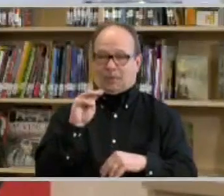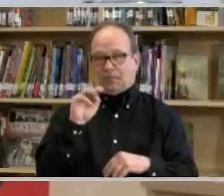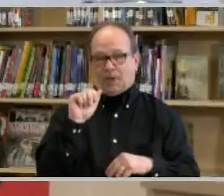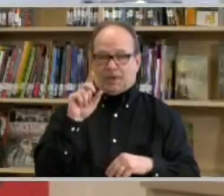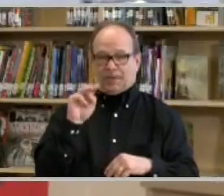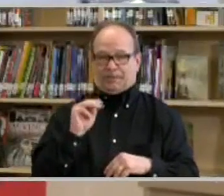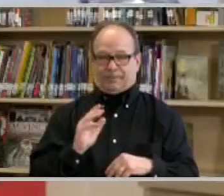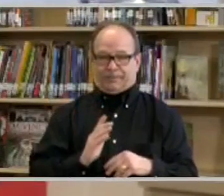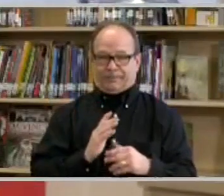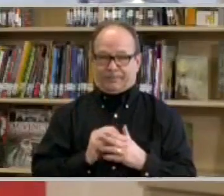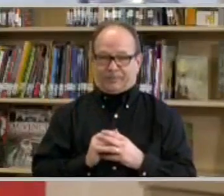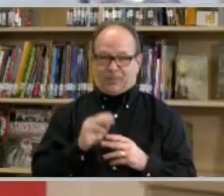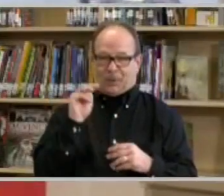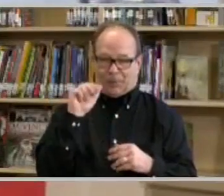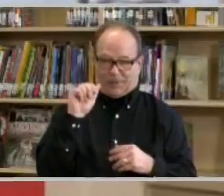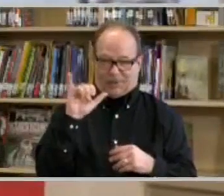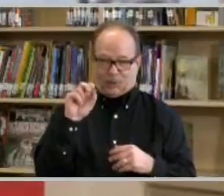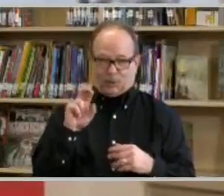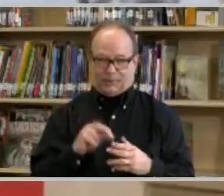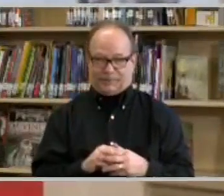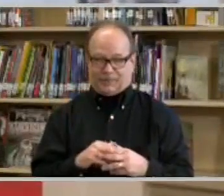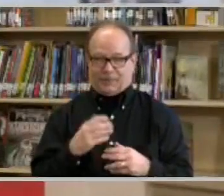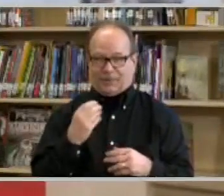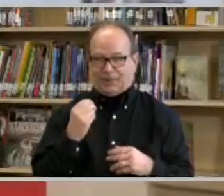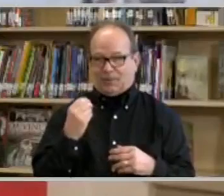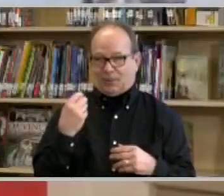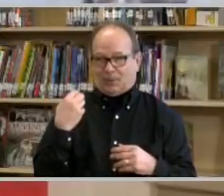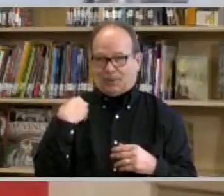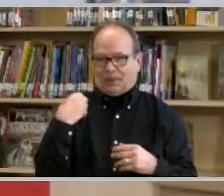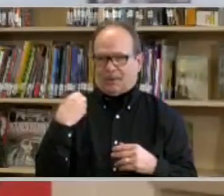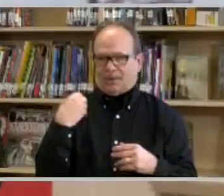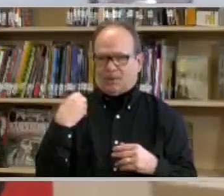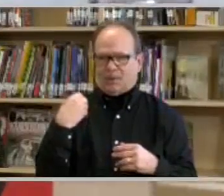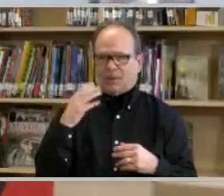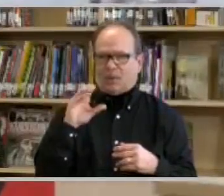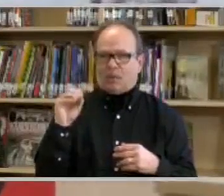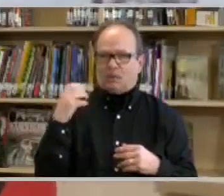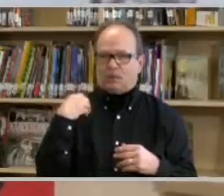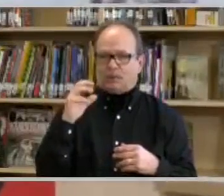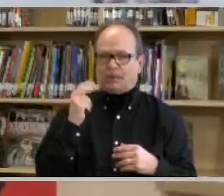GOOD AFTERNOON, MADAM MAYOR.